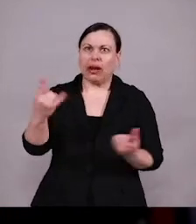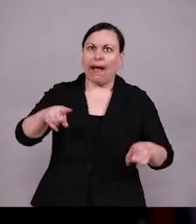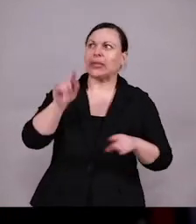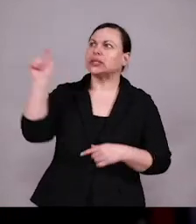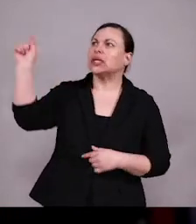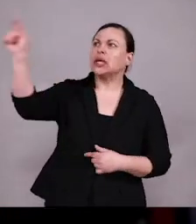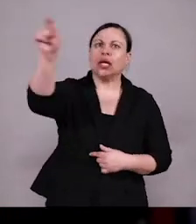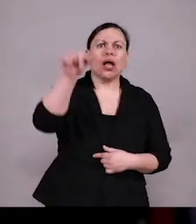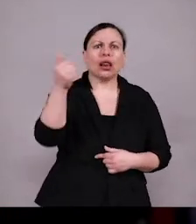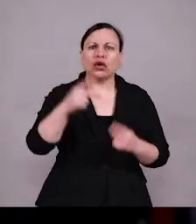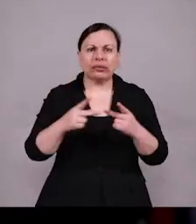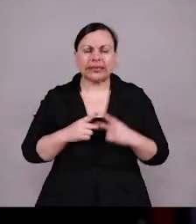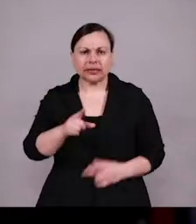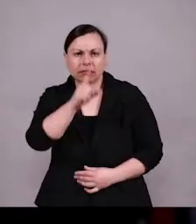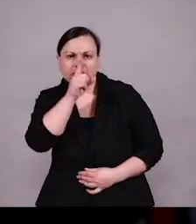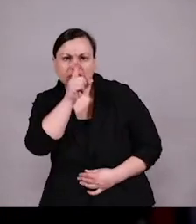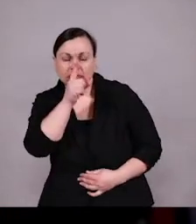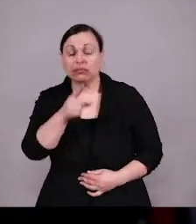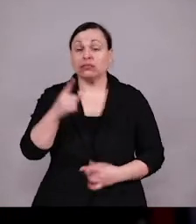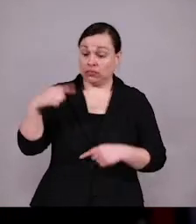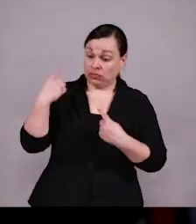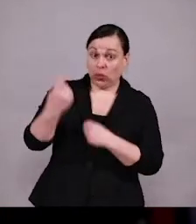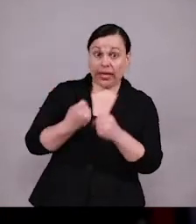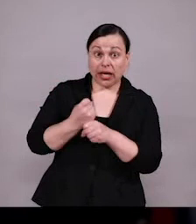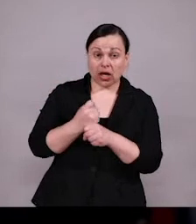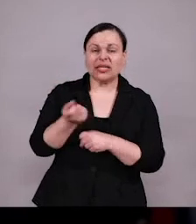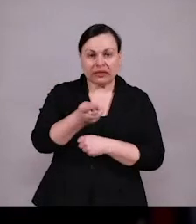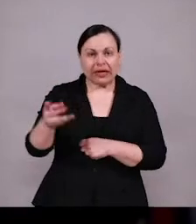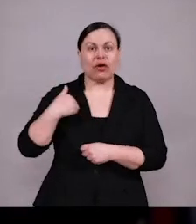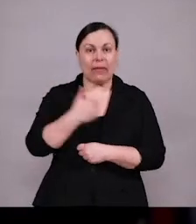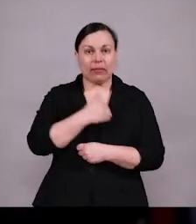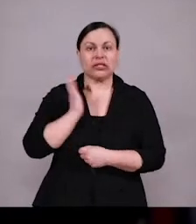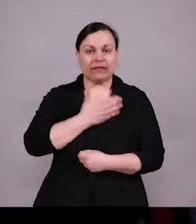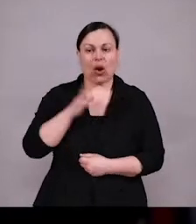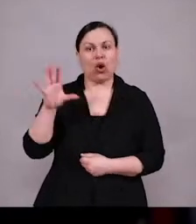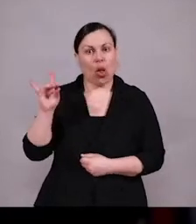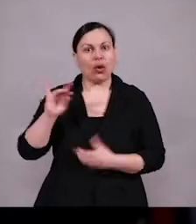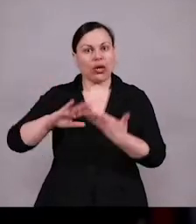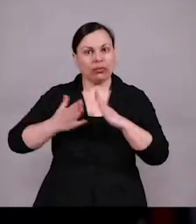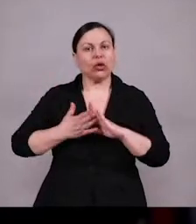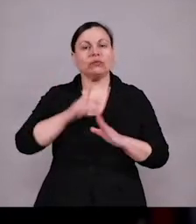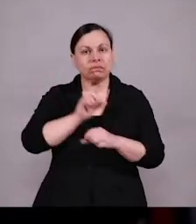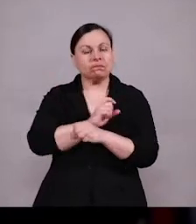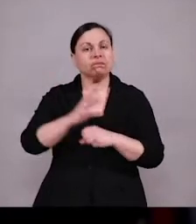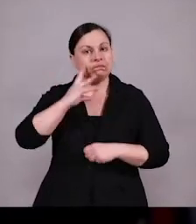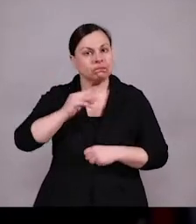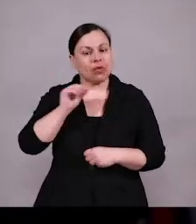somewhere else; in the last year several members of our Lobo Community were subject to acts of